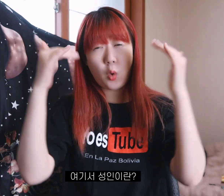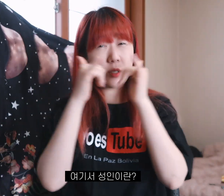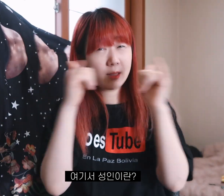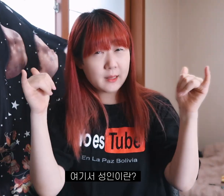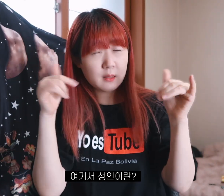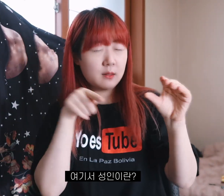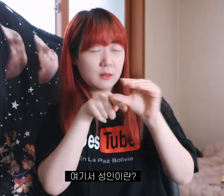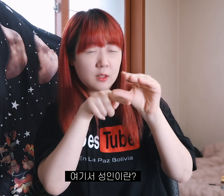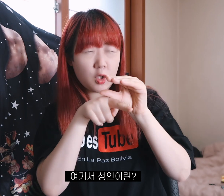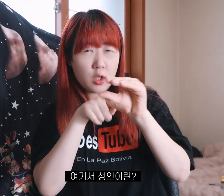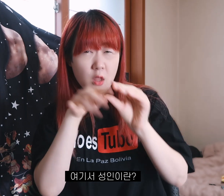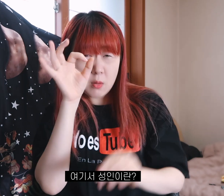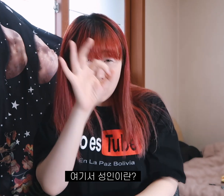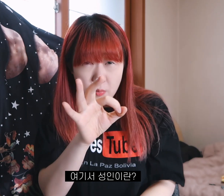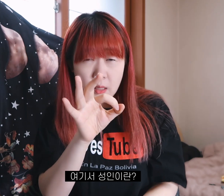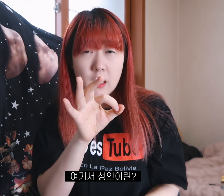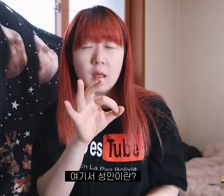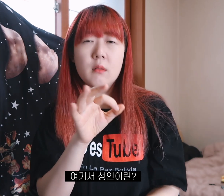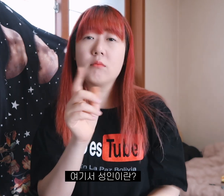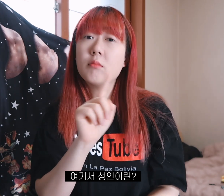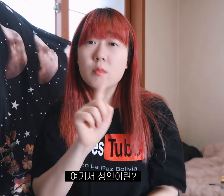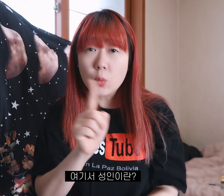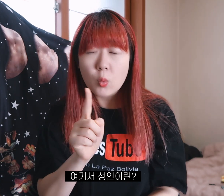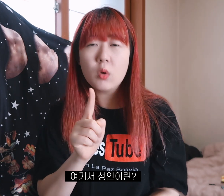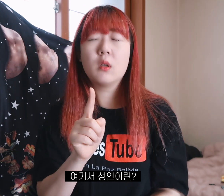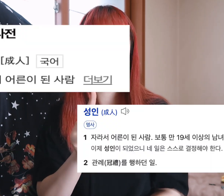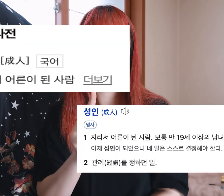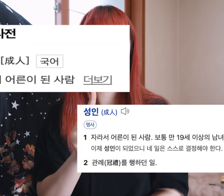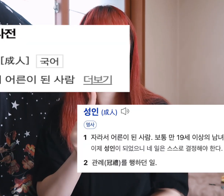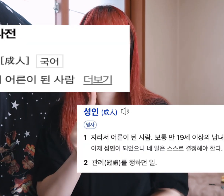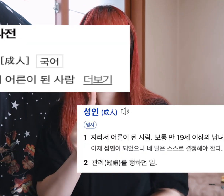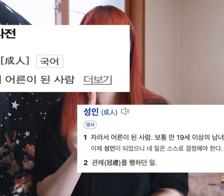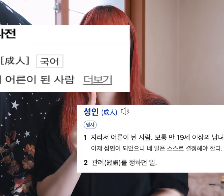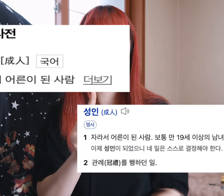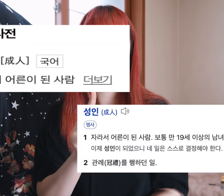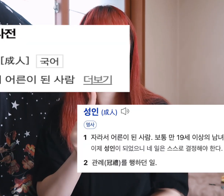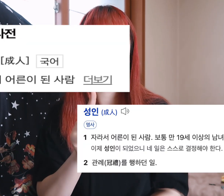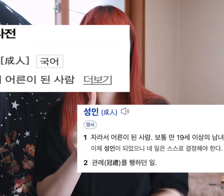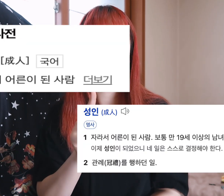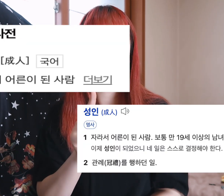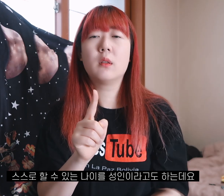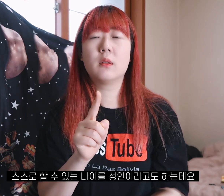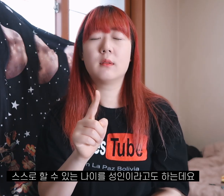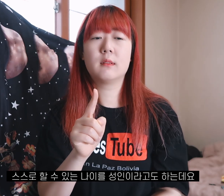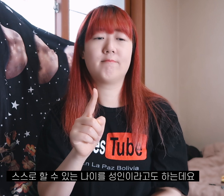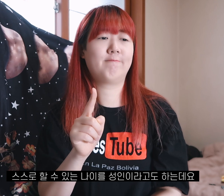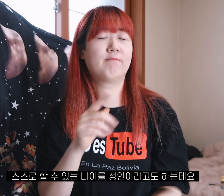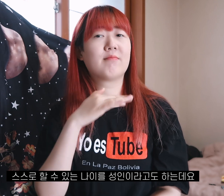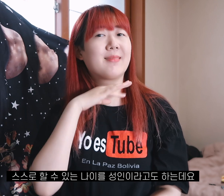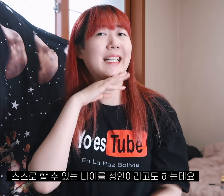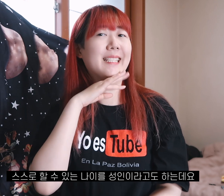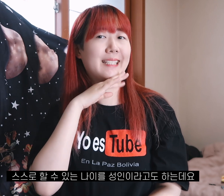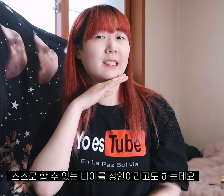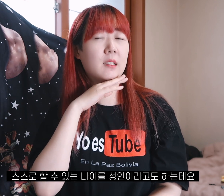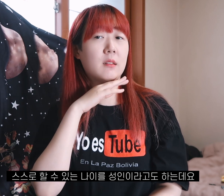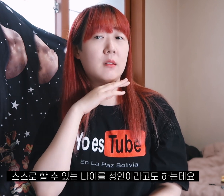What is an adult here? A person who grew up and became an adult. It usually refers to men and women over the age of 19.